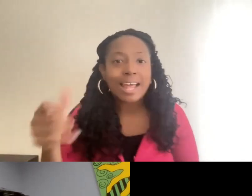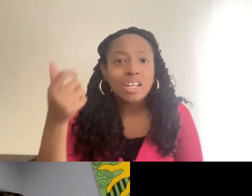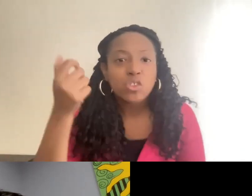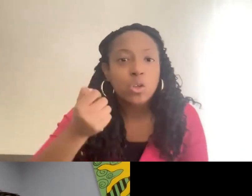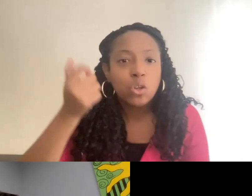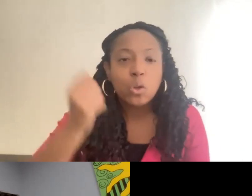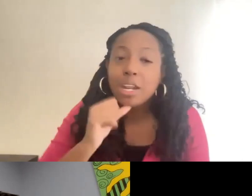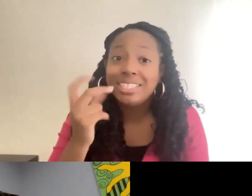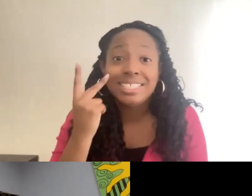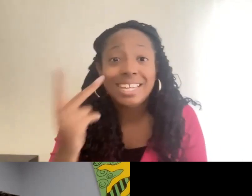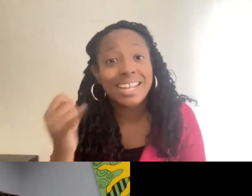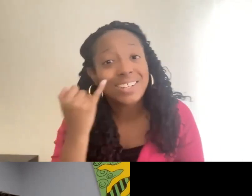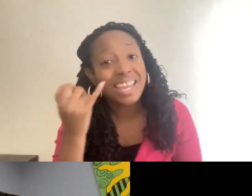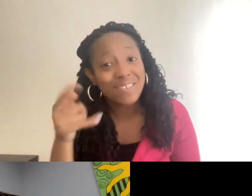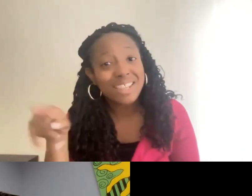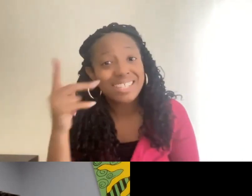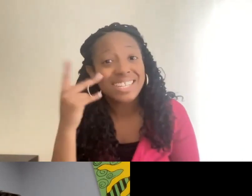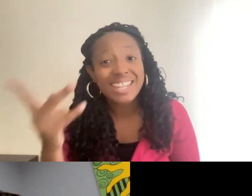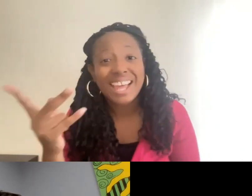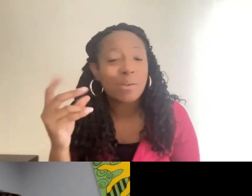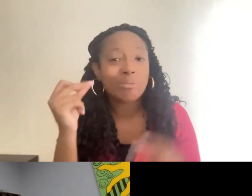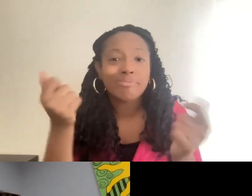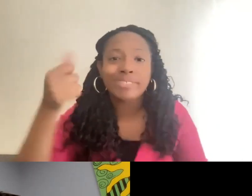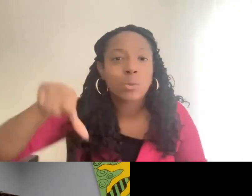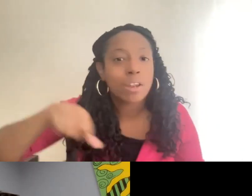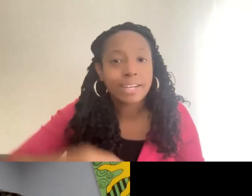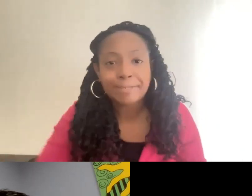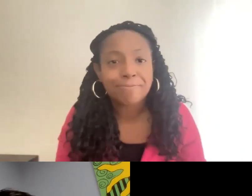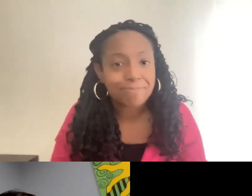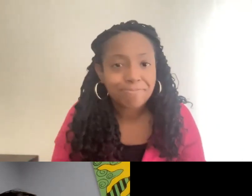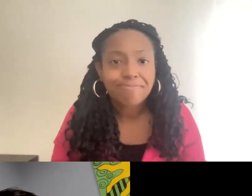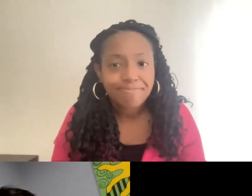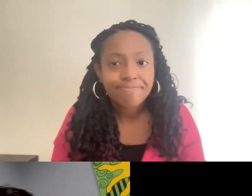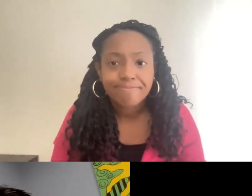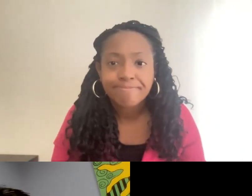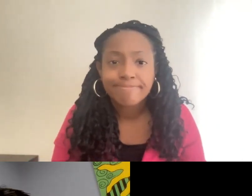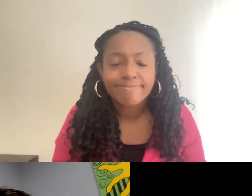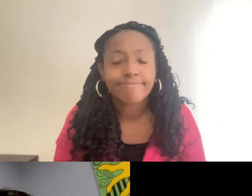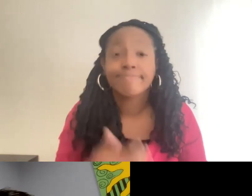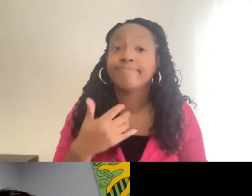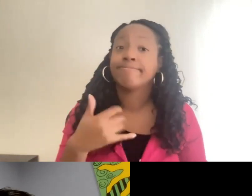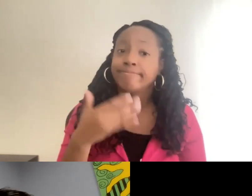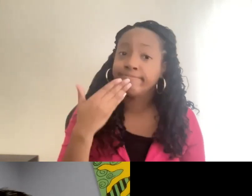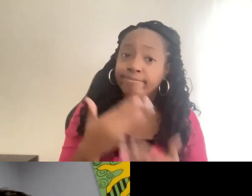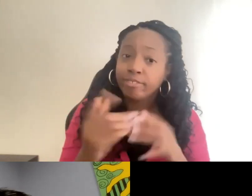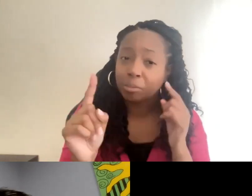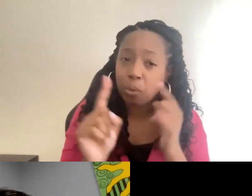that because that will disqualify them it's a good point and you know what's that's one thing